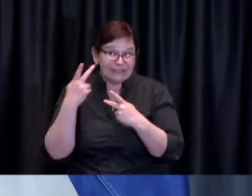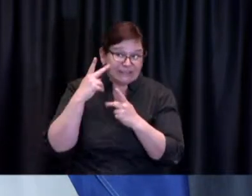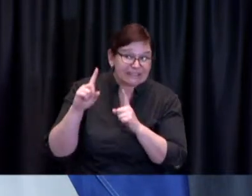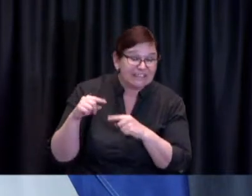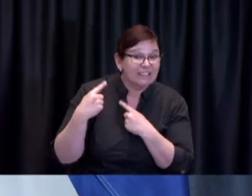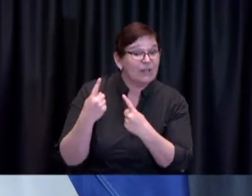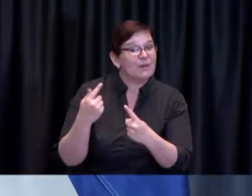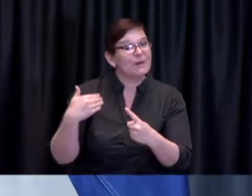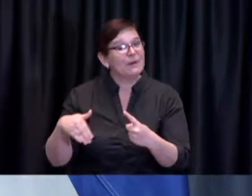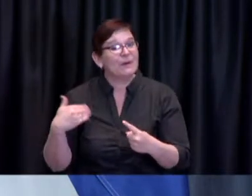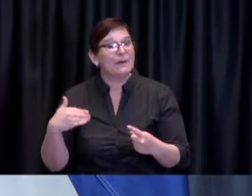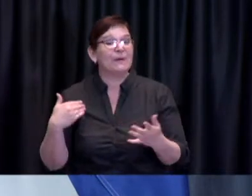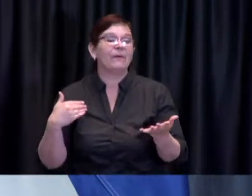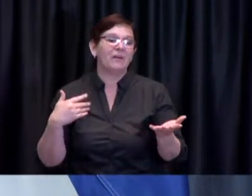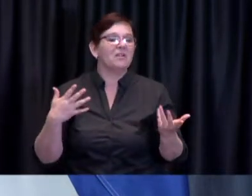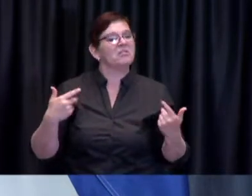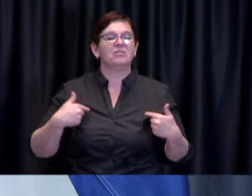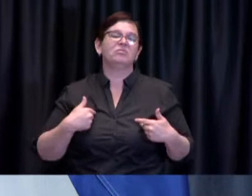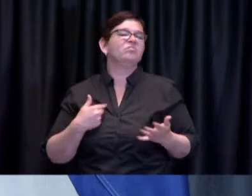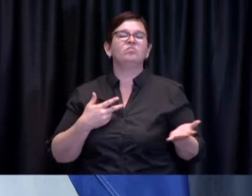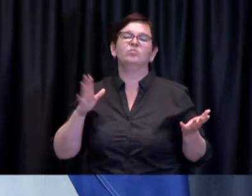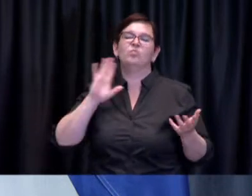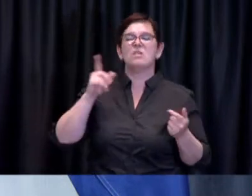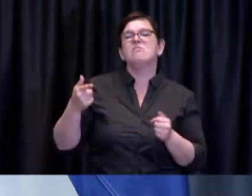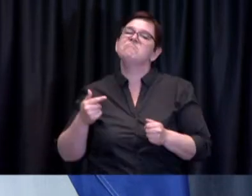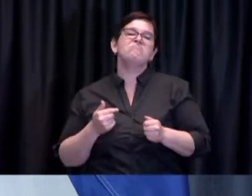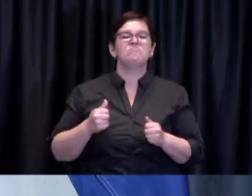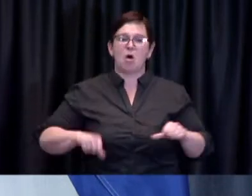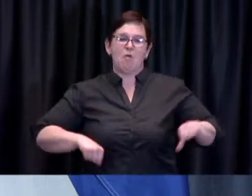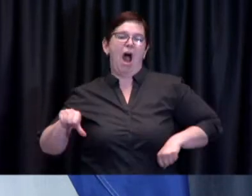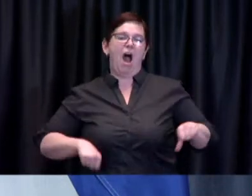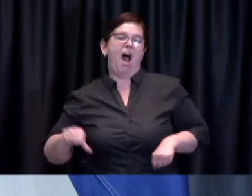most important thing that the loser will raise the winner's flag in front of the City Hall